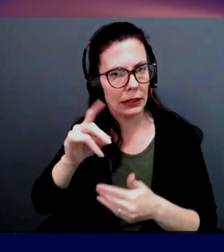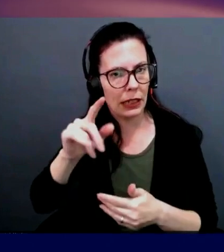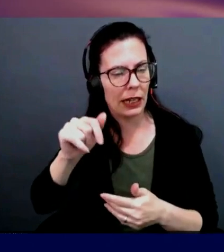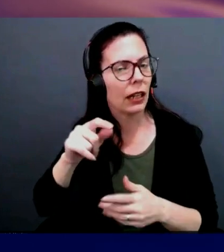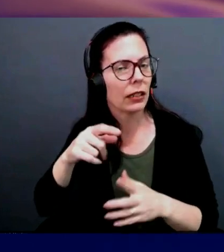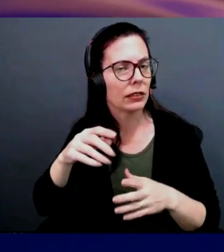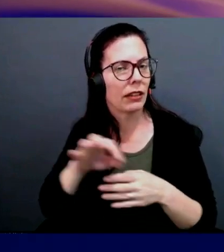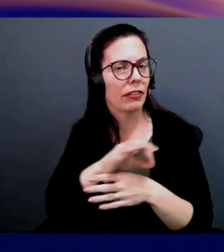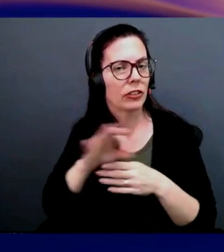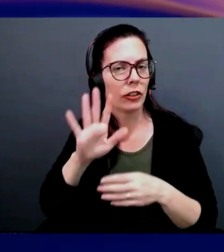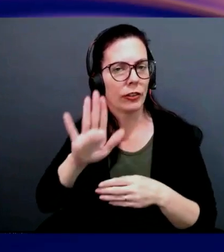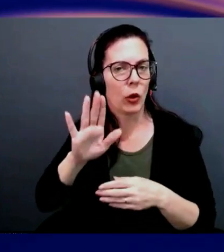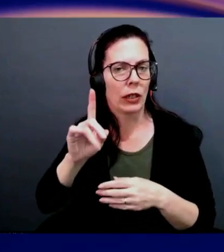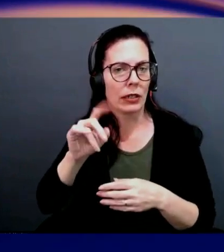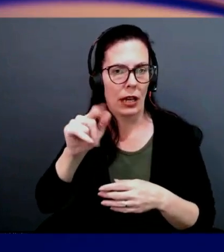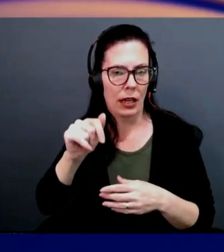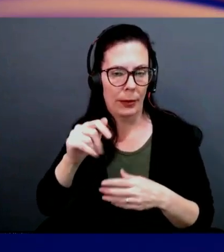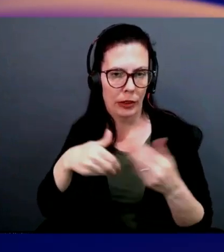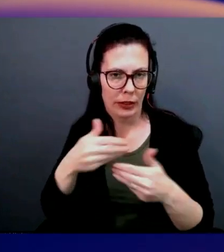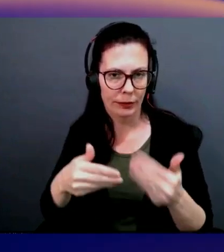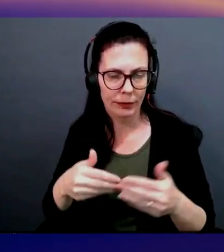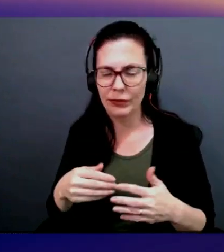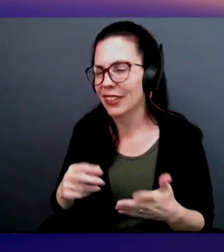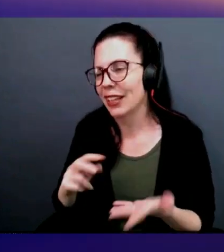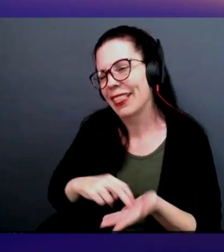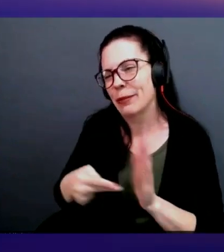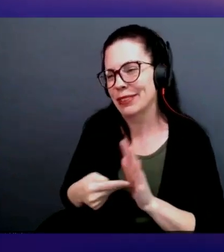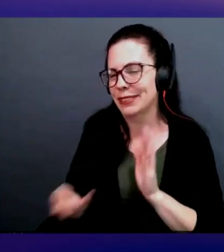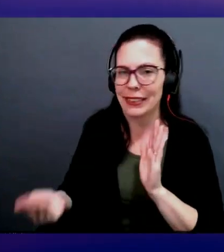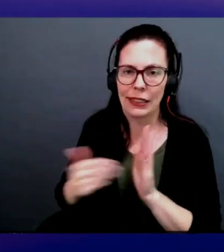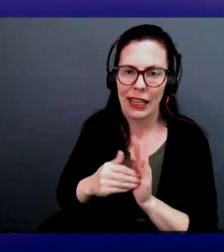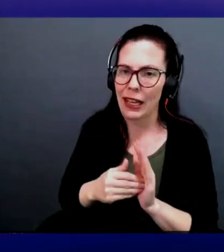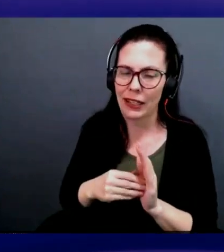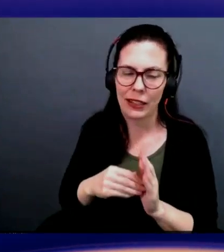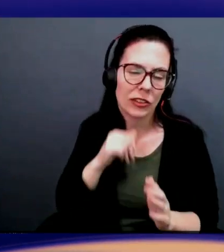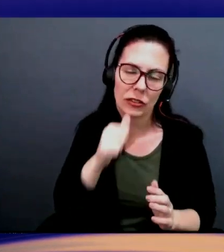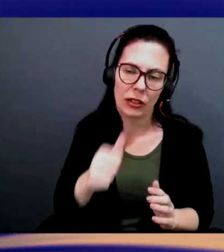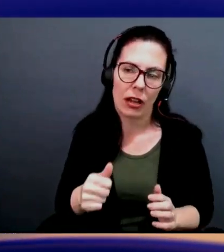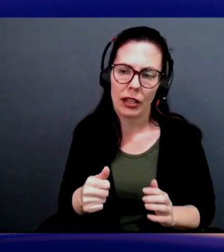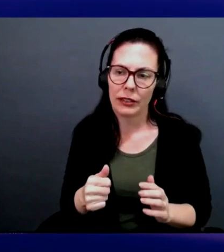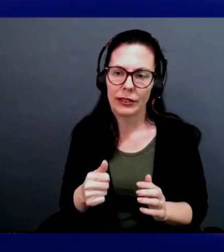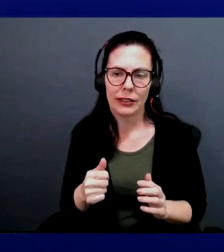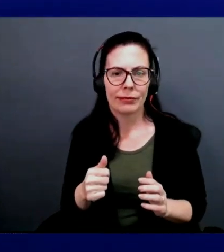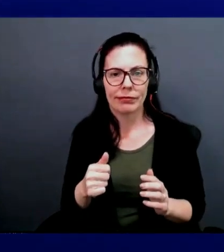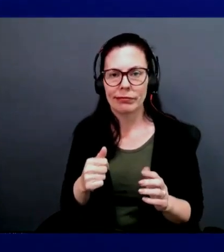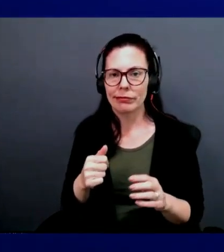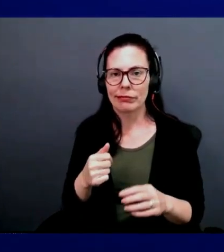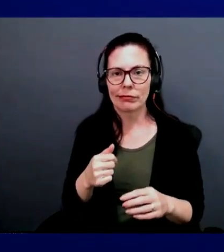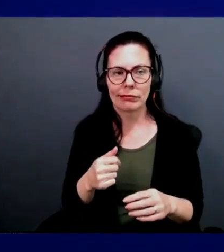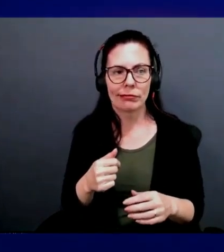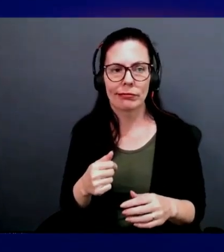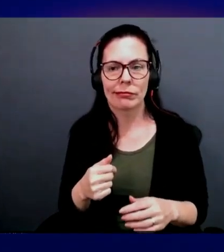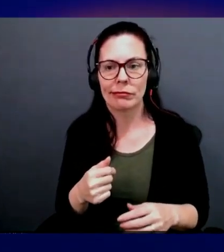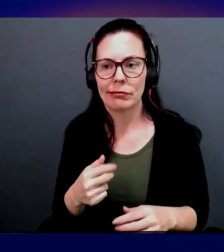which means that, again, you're not stuck with some licensing ... Pause.